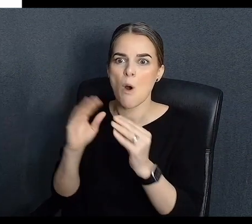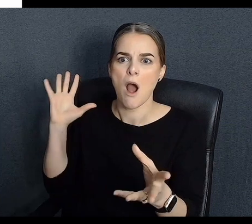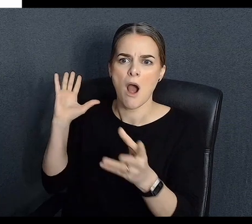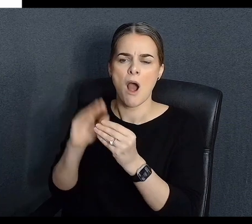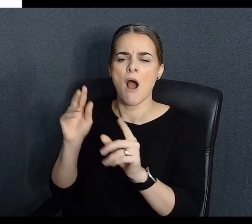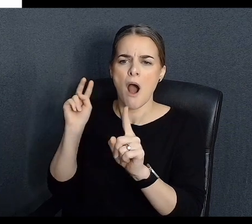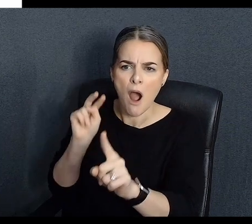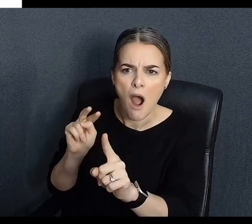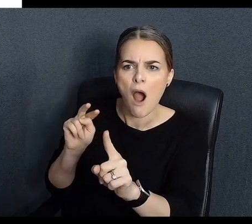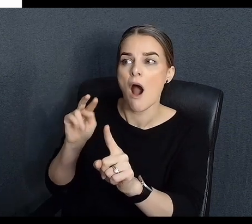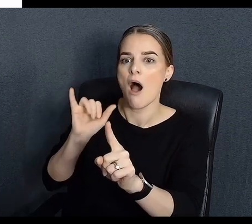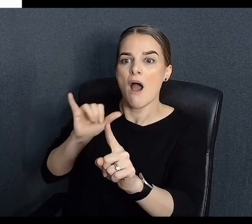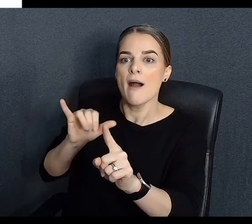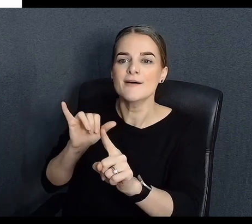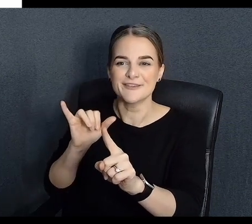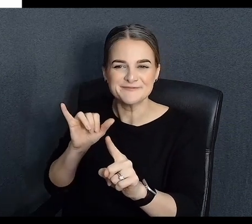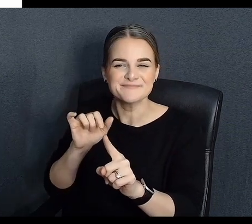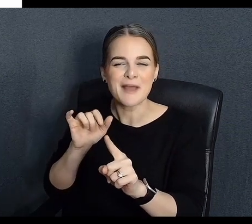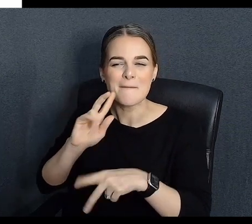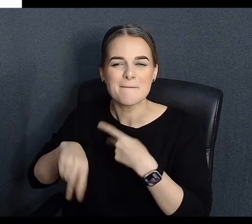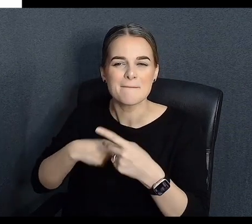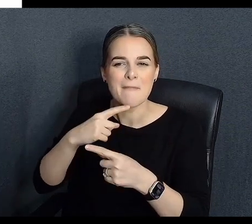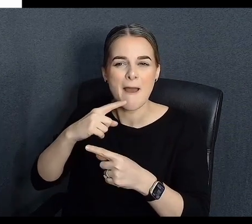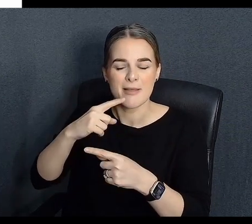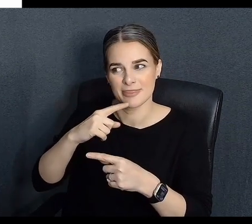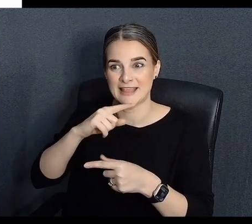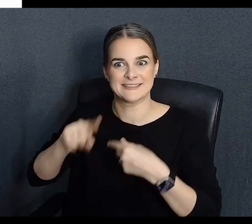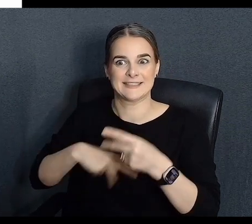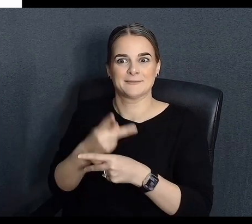viewpoint about these types of topics and information as well.